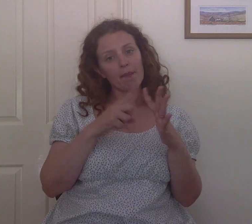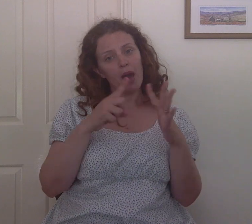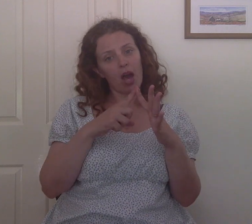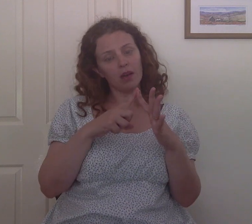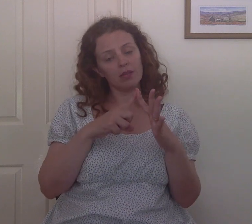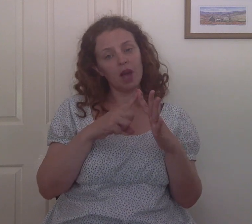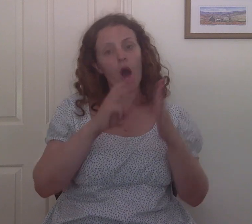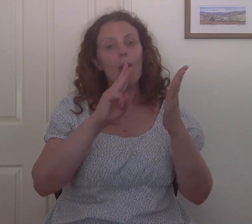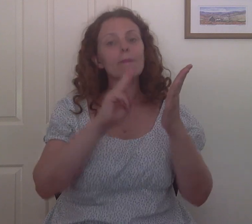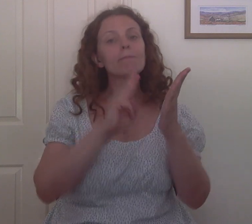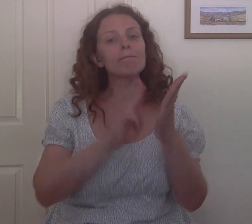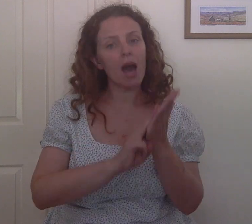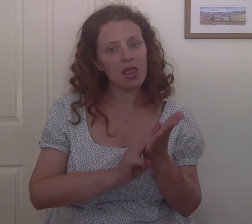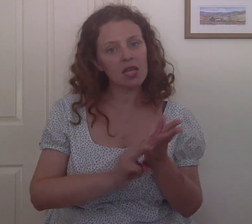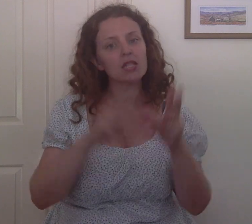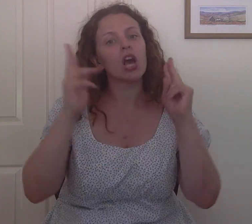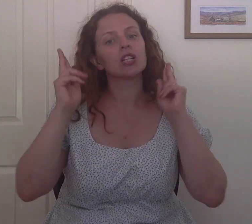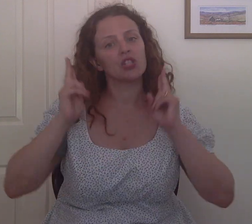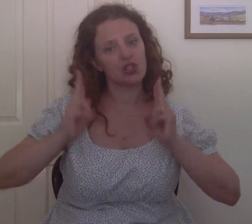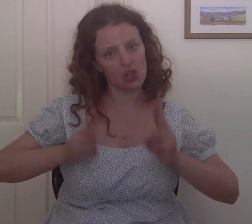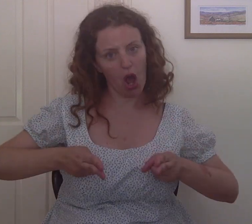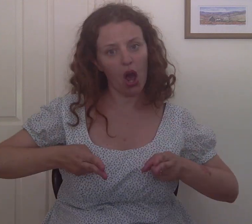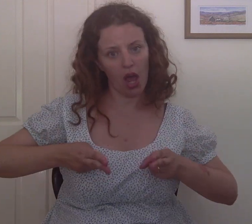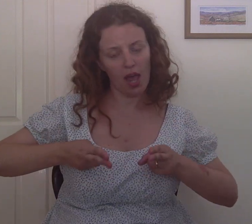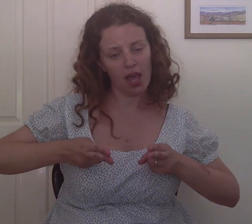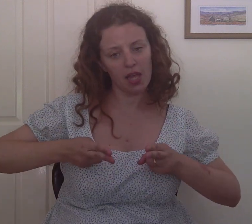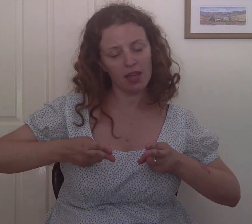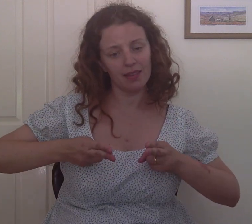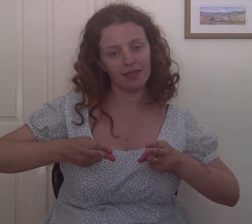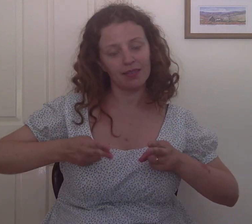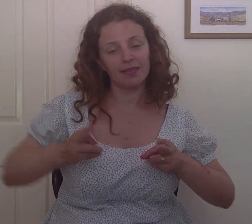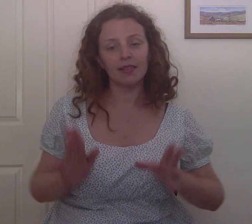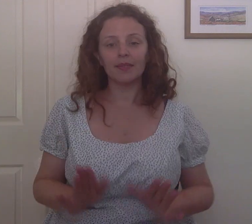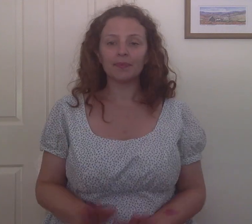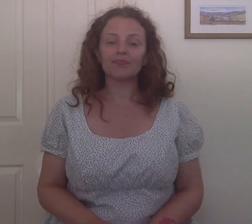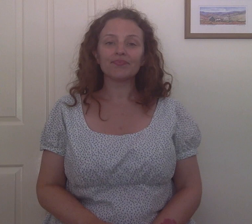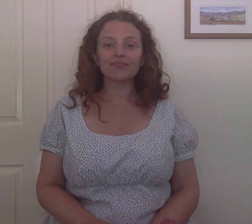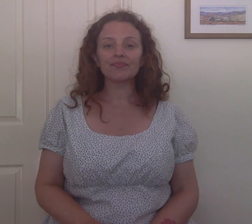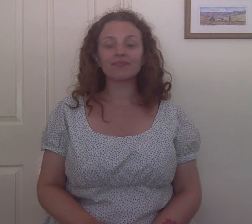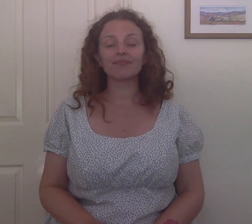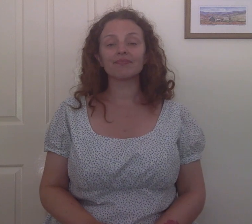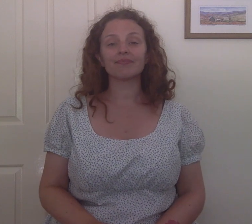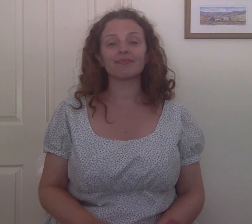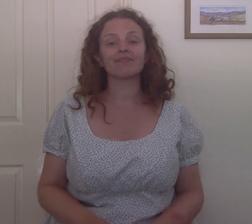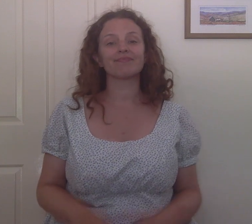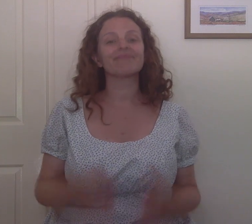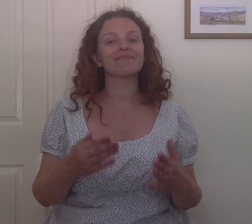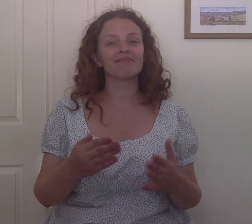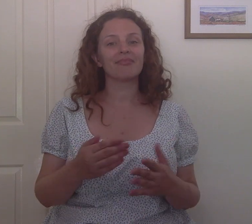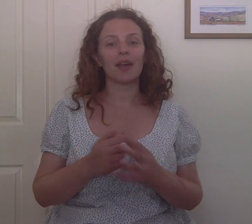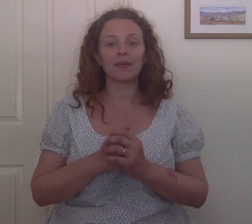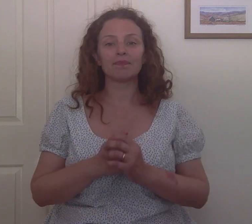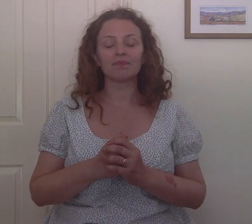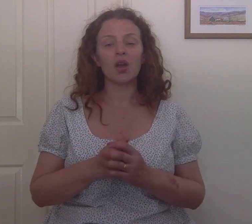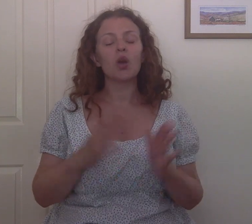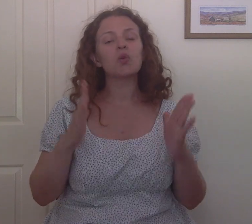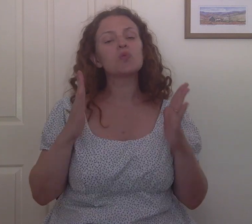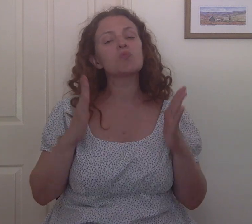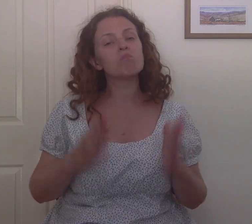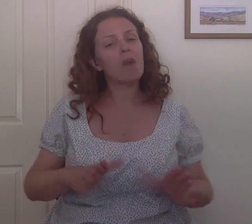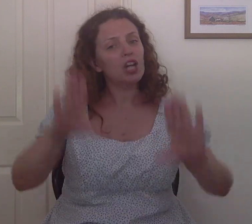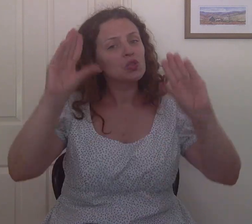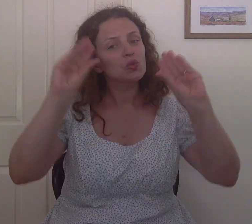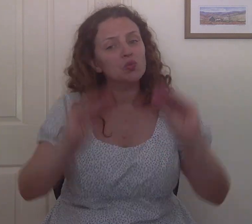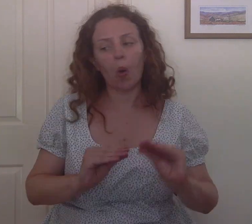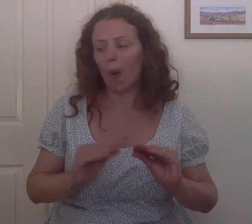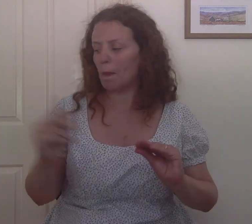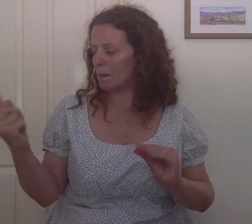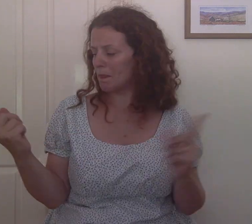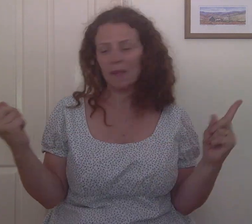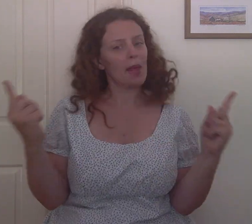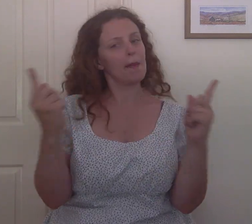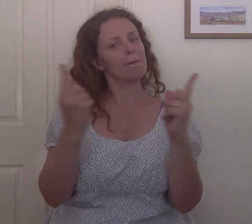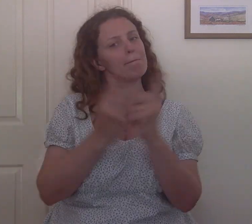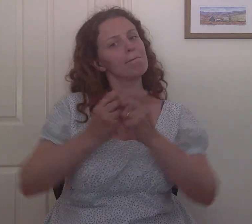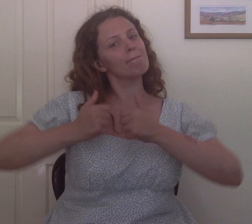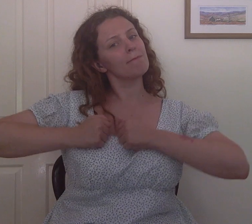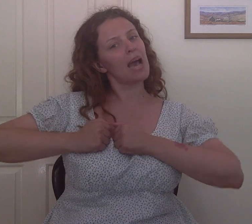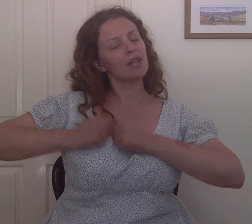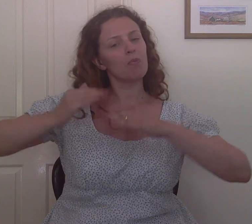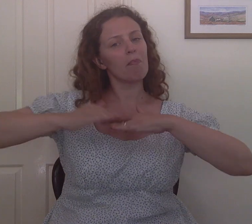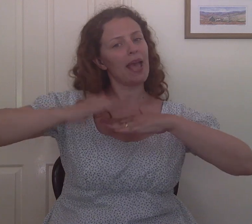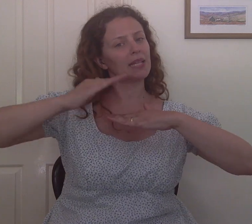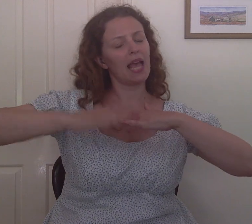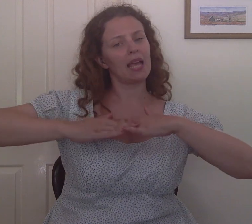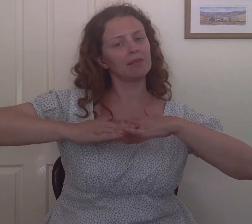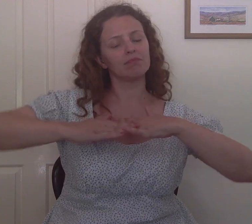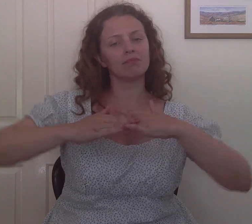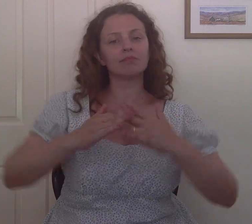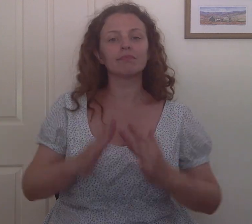"Emma, mothers die.You must stop matchmaking.